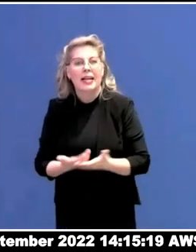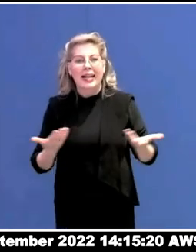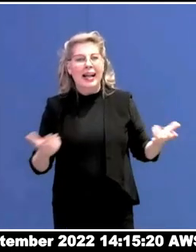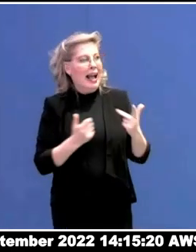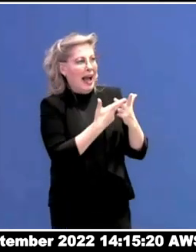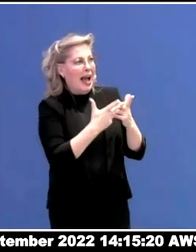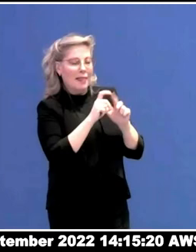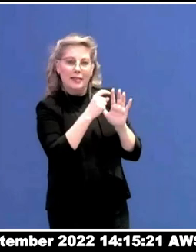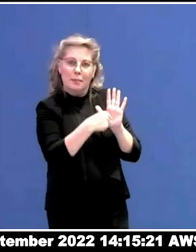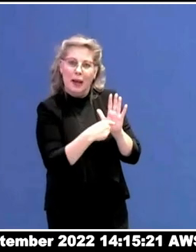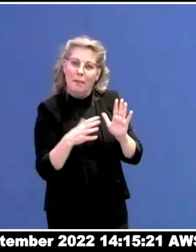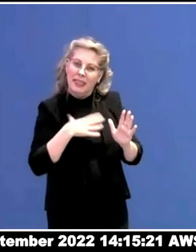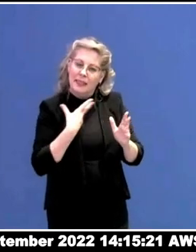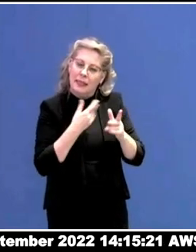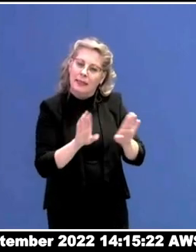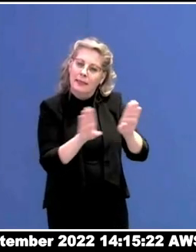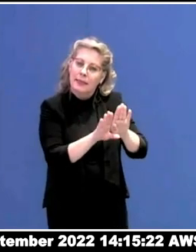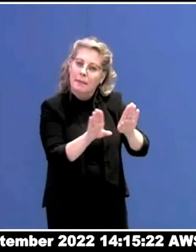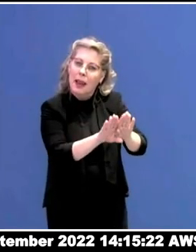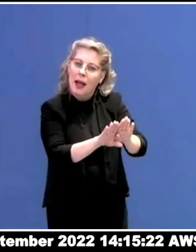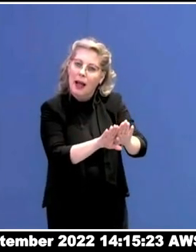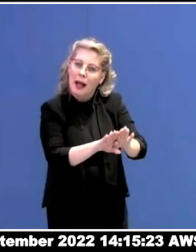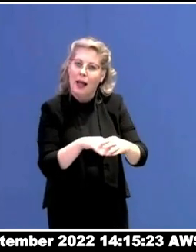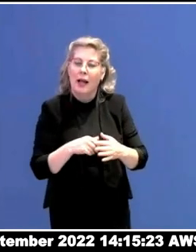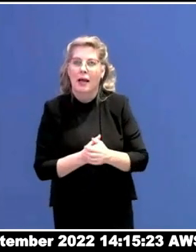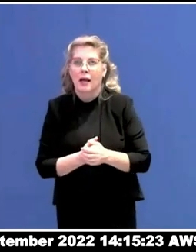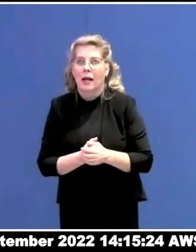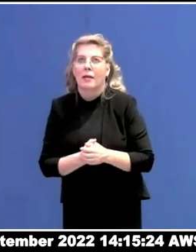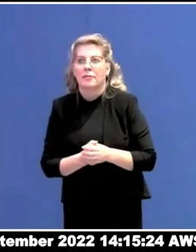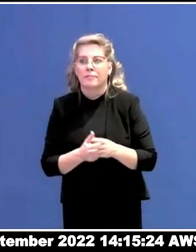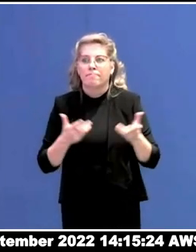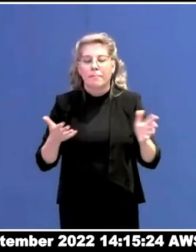It's not that they are compromised by being organs of the state, but they need to be